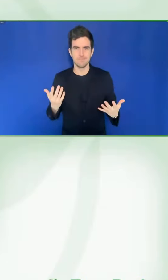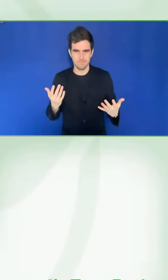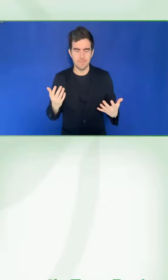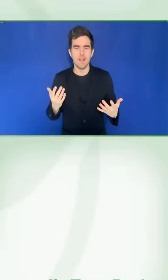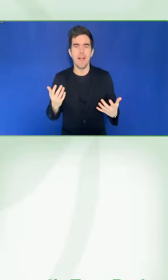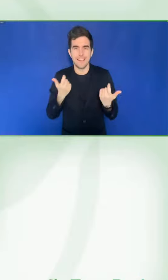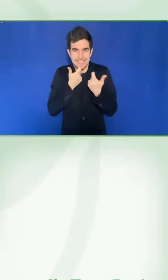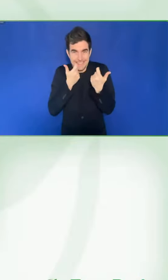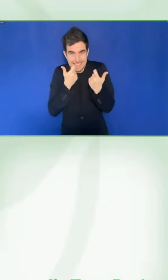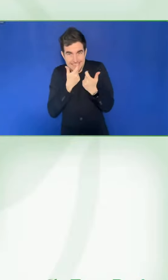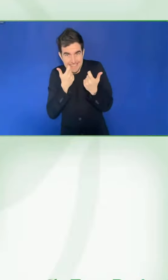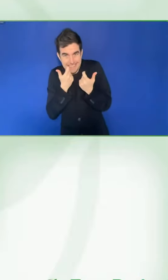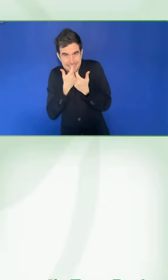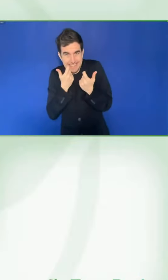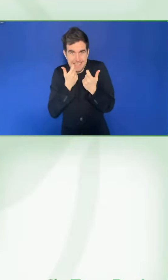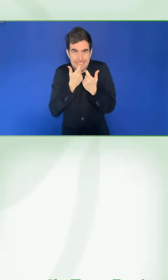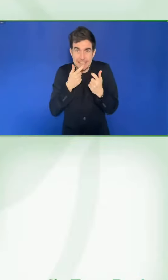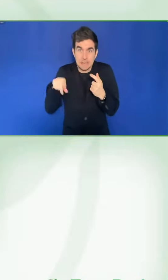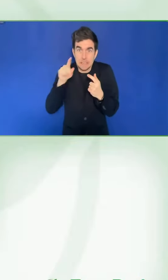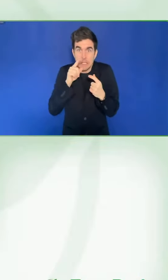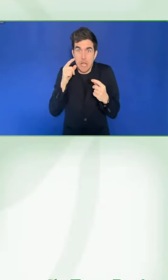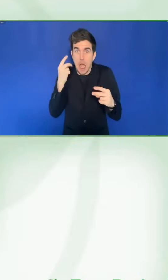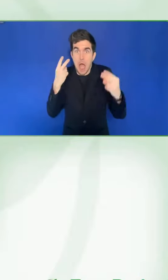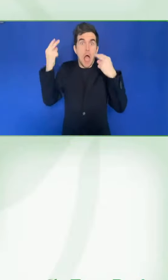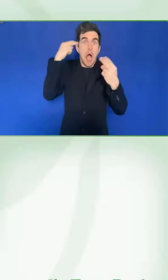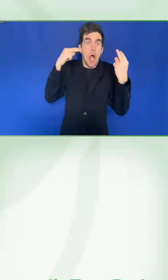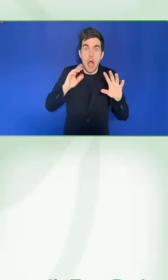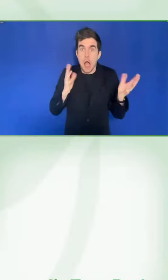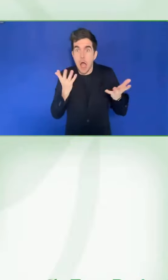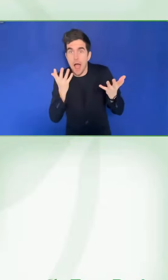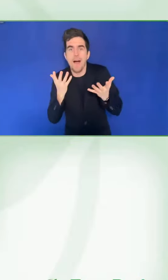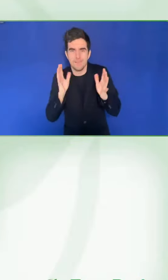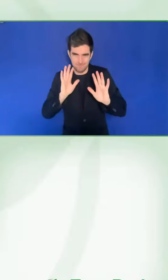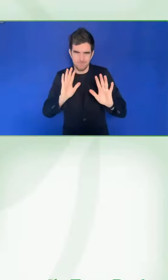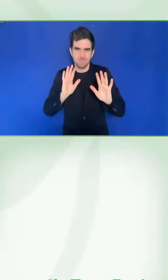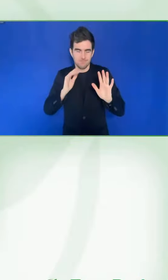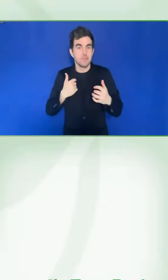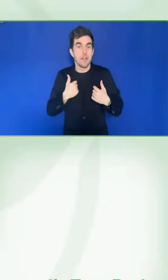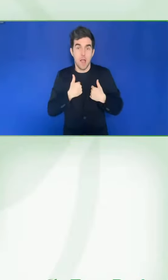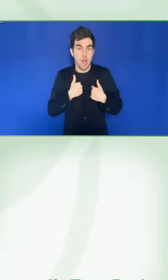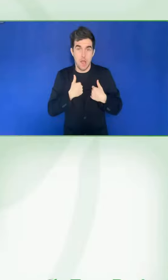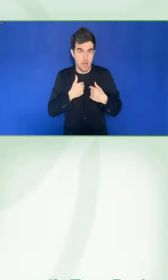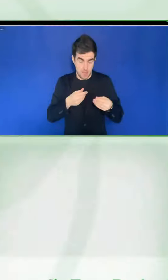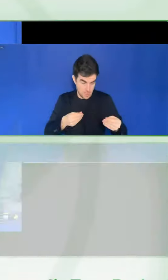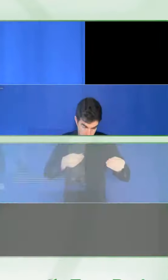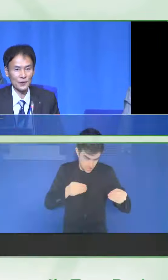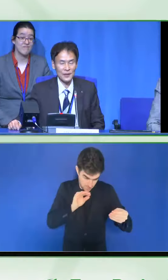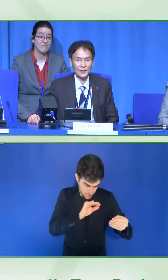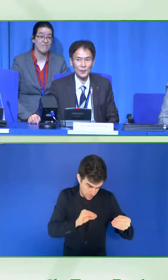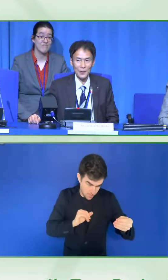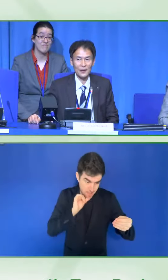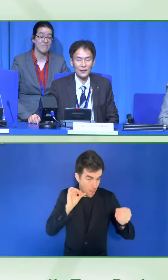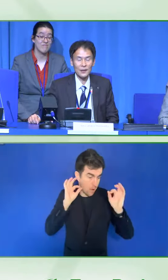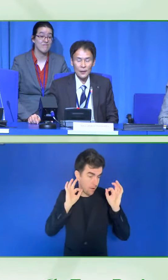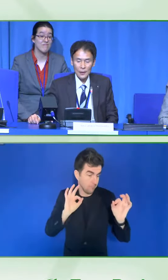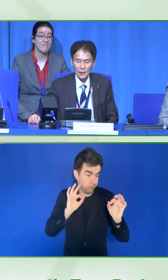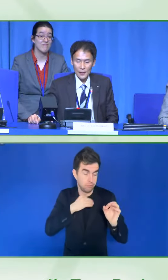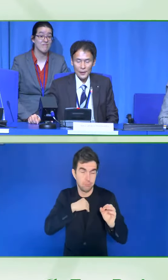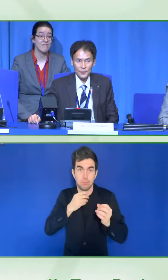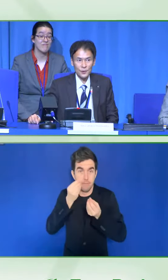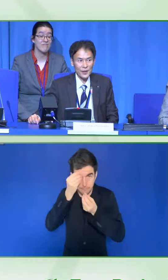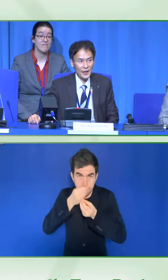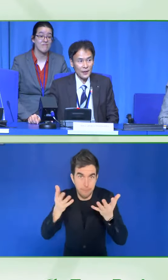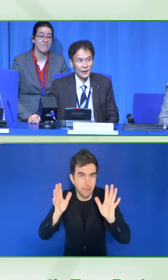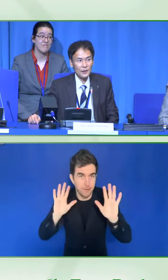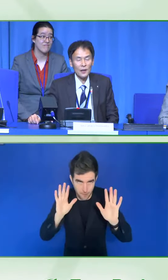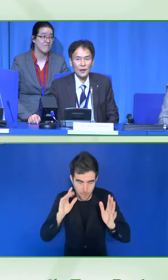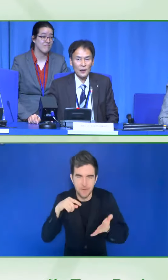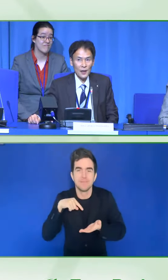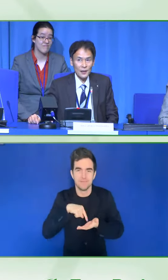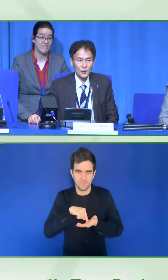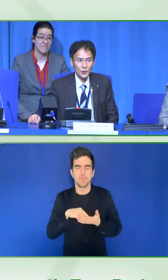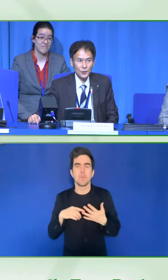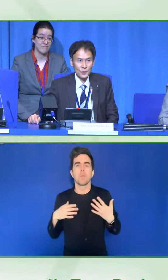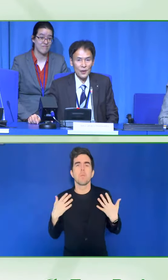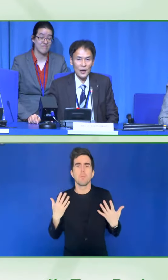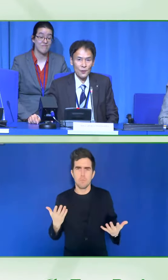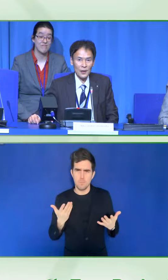Everyone has one minute and share what they are doing to make the web more accessible